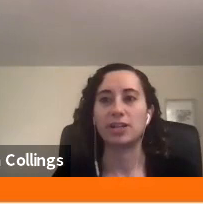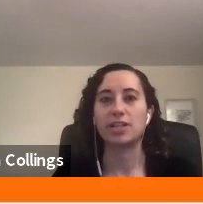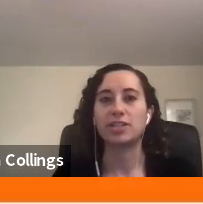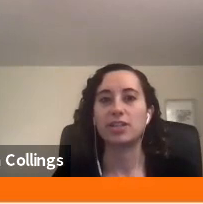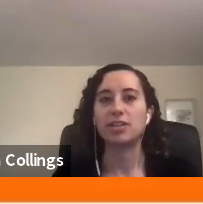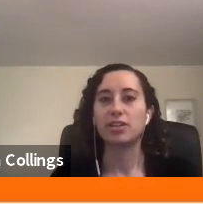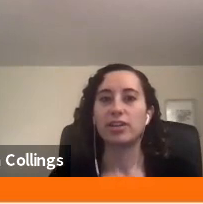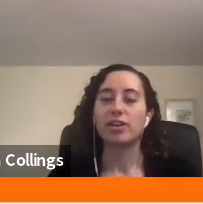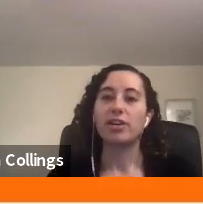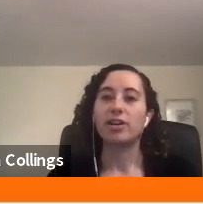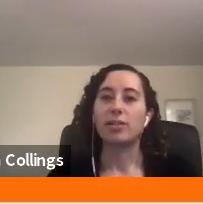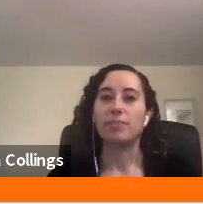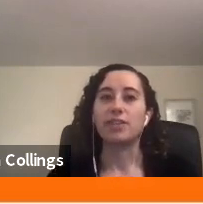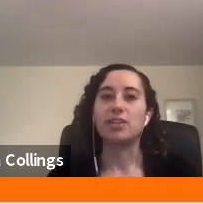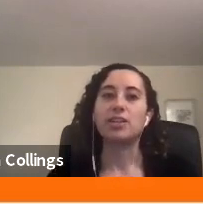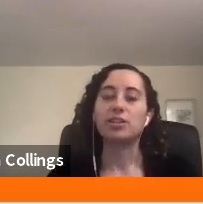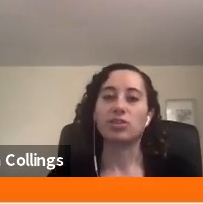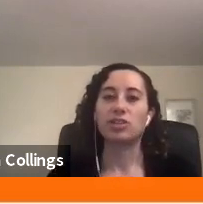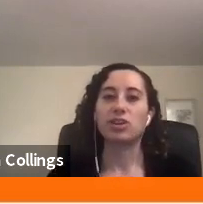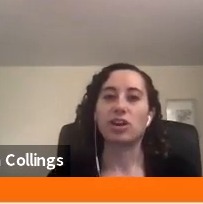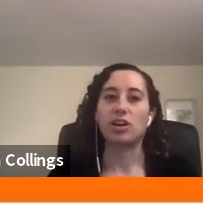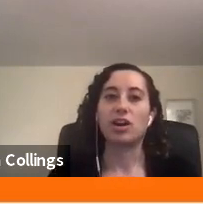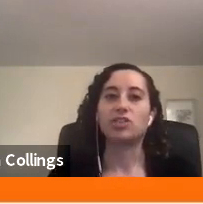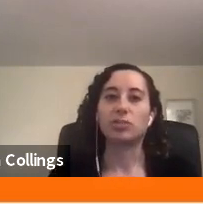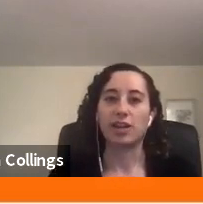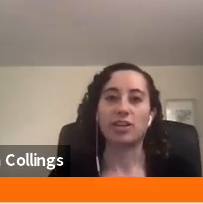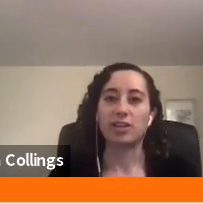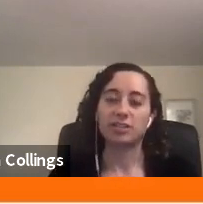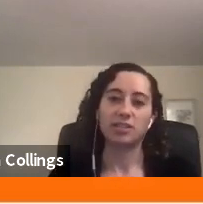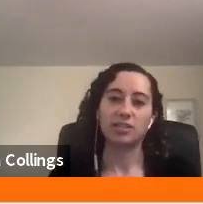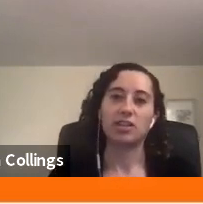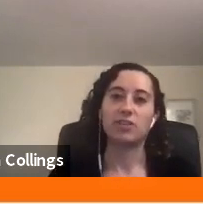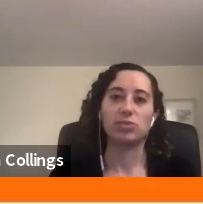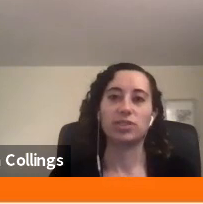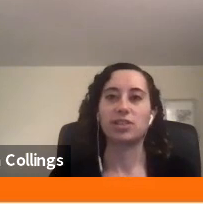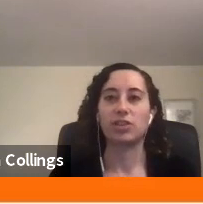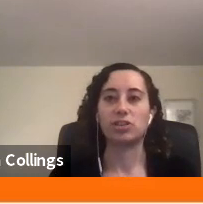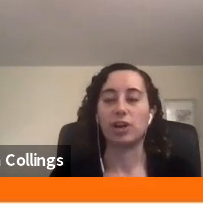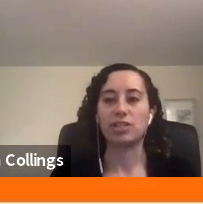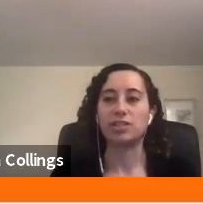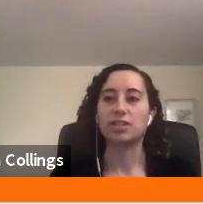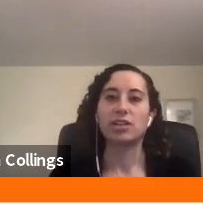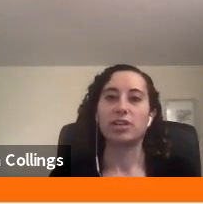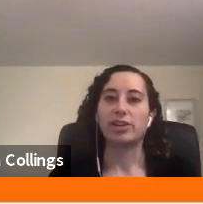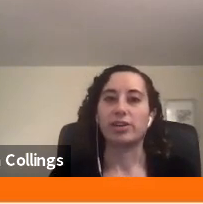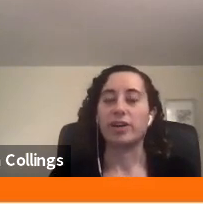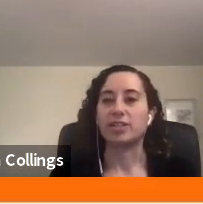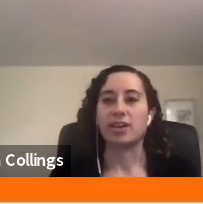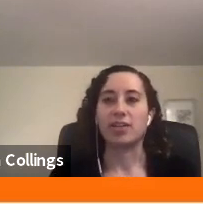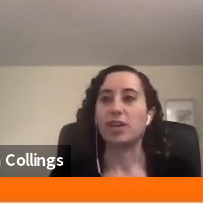And I think that could be really important. That might be playing a big role in whatever issues someone is experiencing.